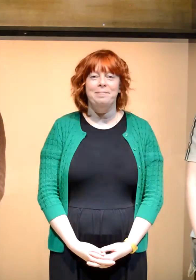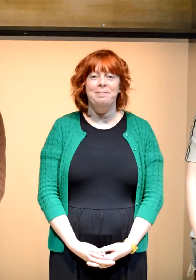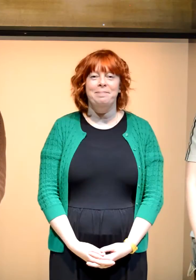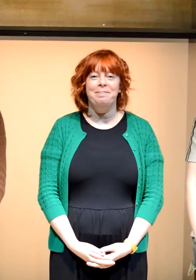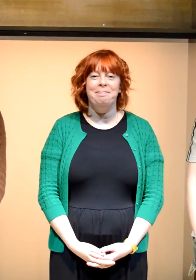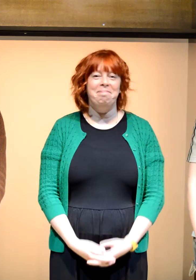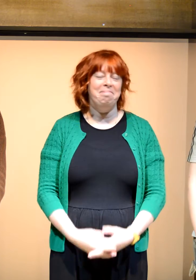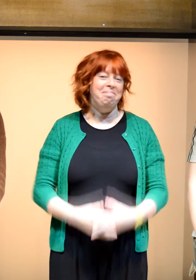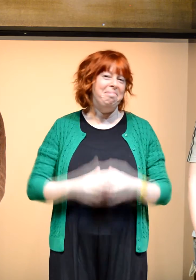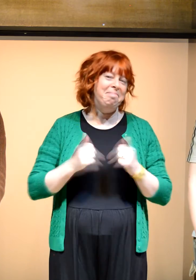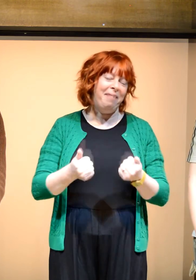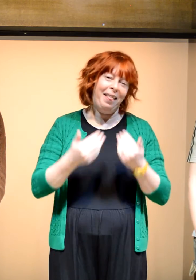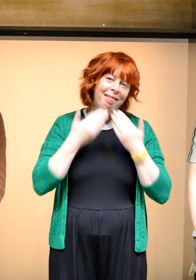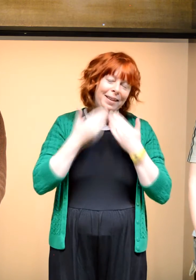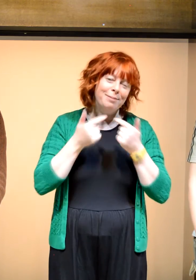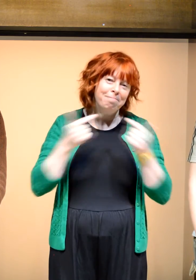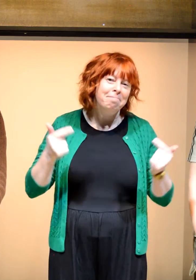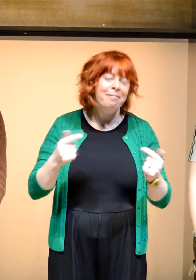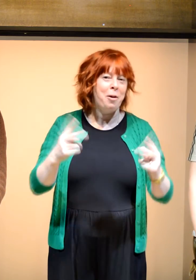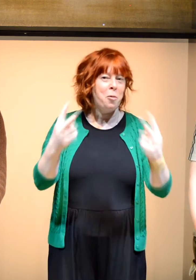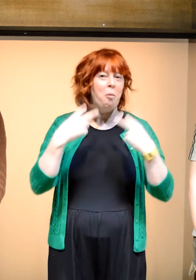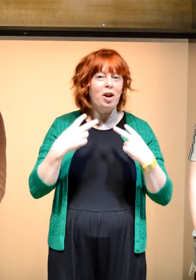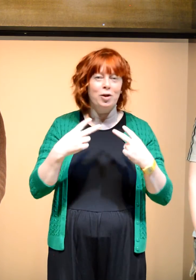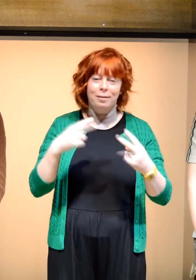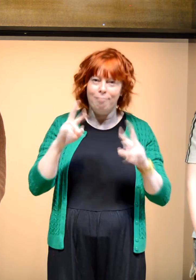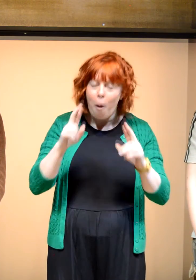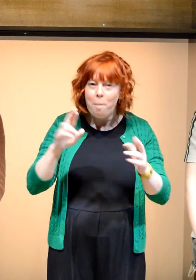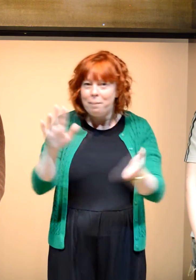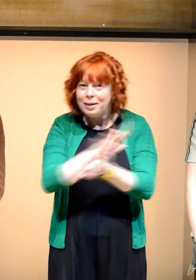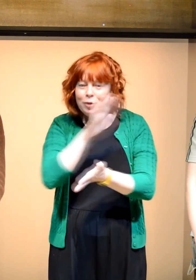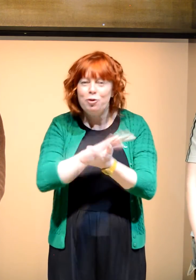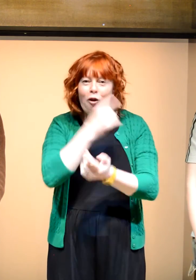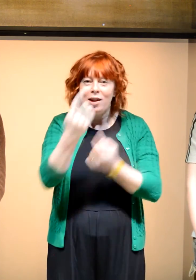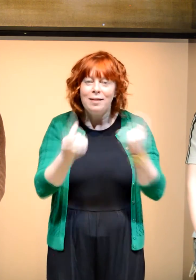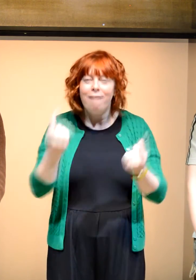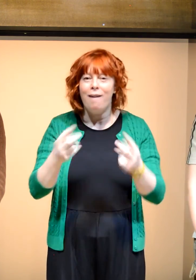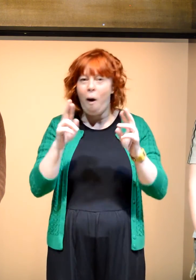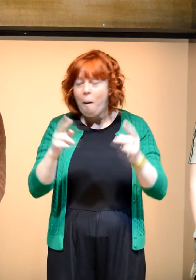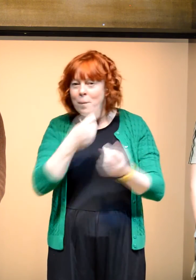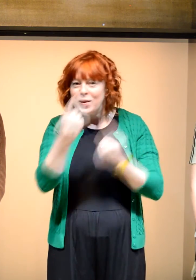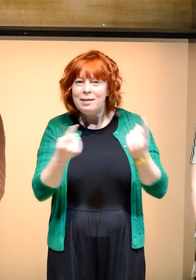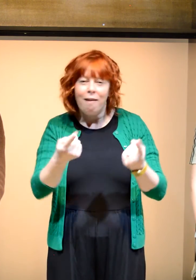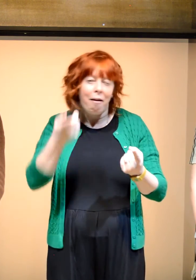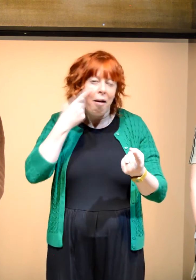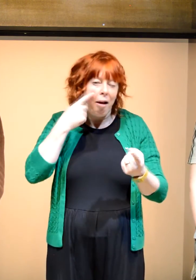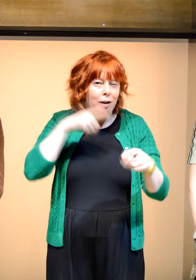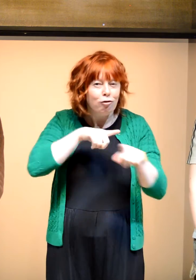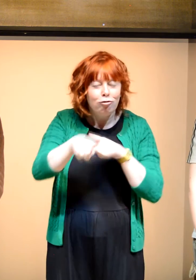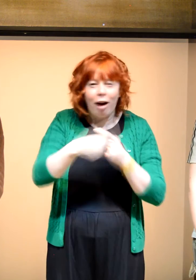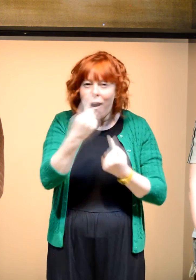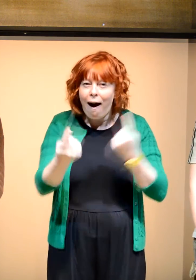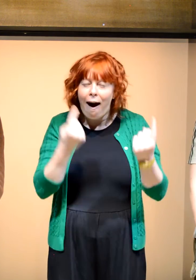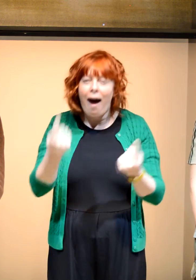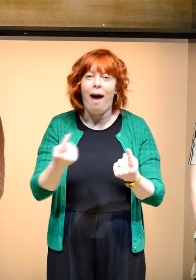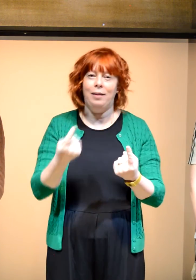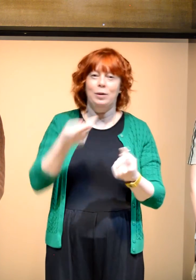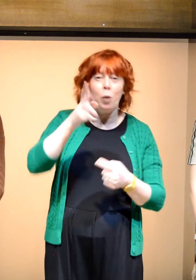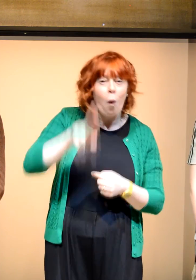[Jess] Thanks so much for watching. We hope that you've had fun and we hope that you can go and experiment with what you've learned at school and at home.